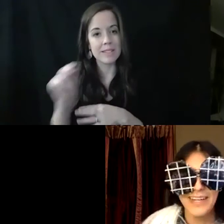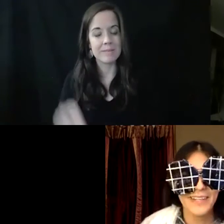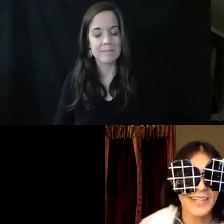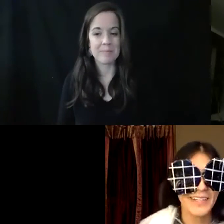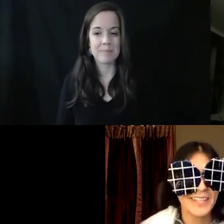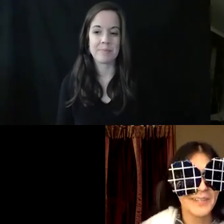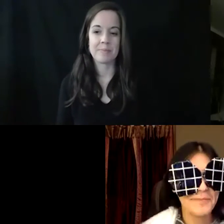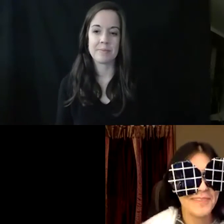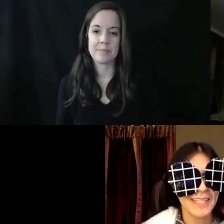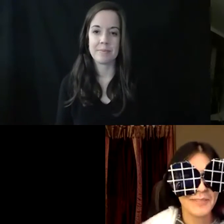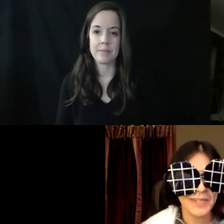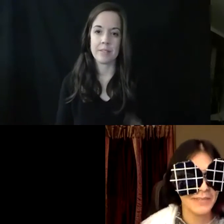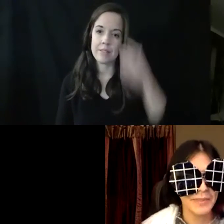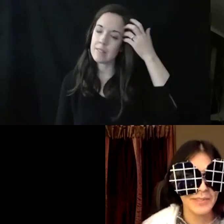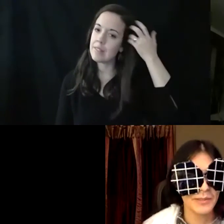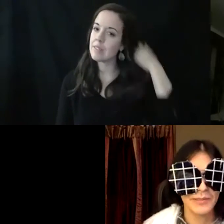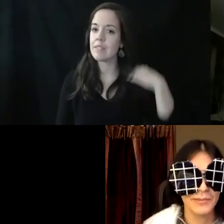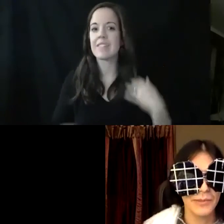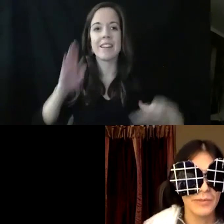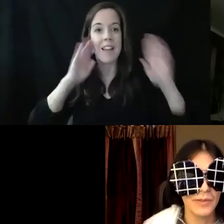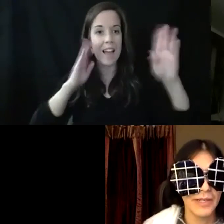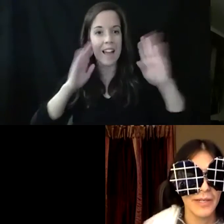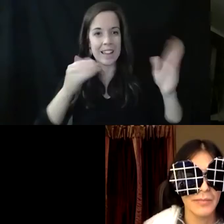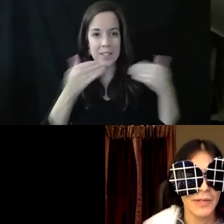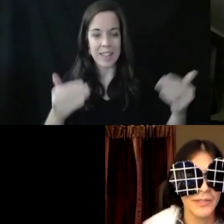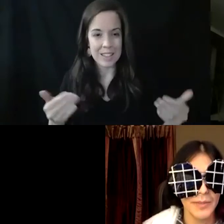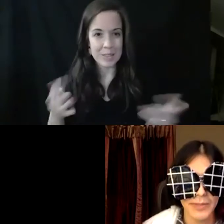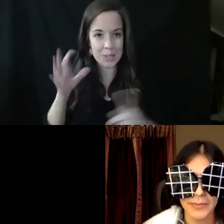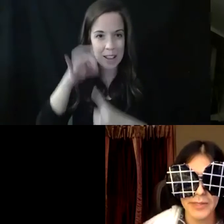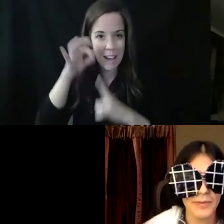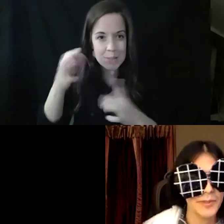Hi! And thanks for having me. This is wonderful. I’m honored to be reading with